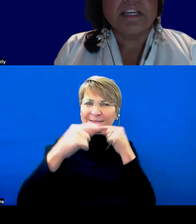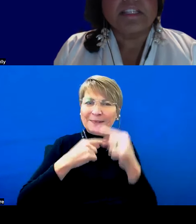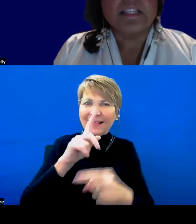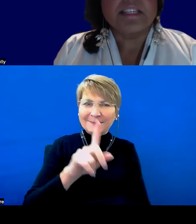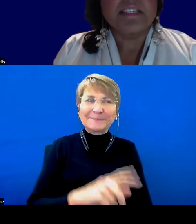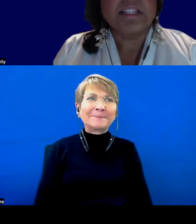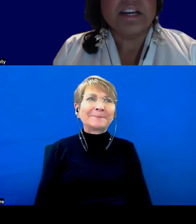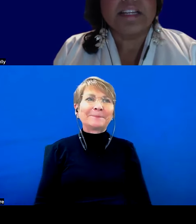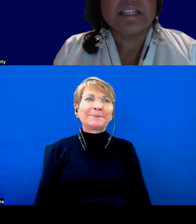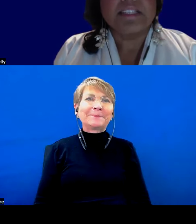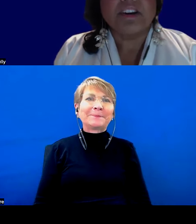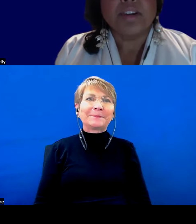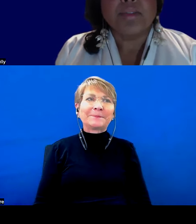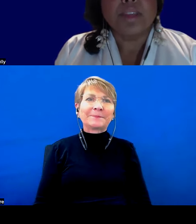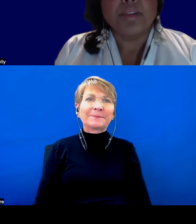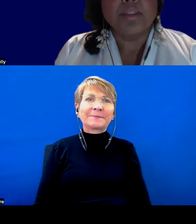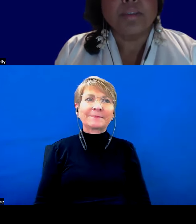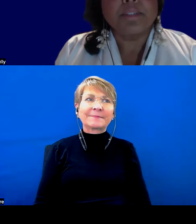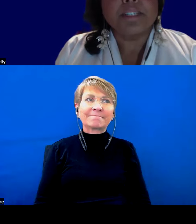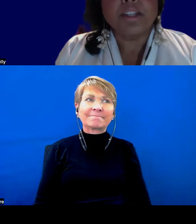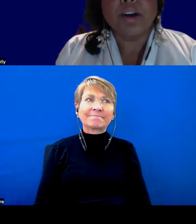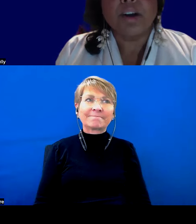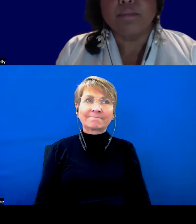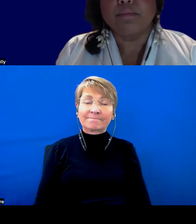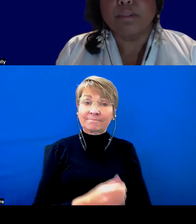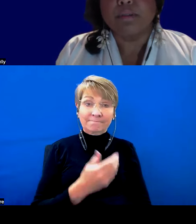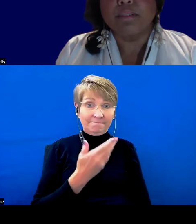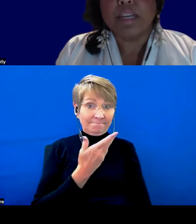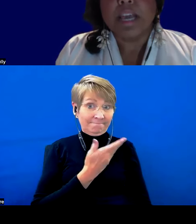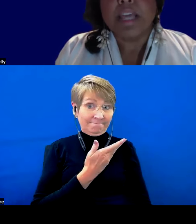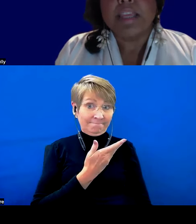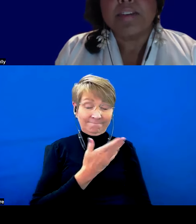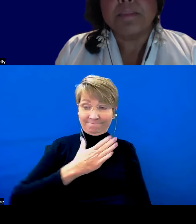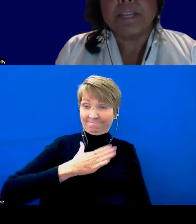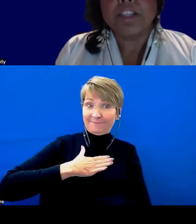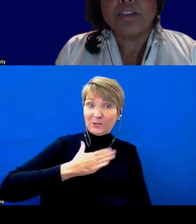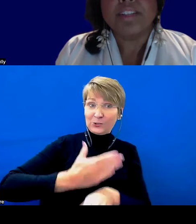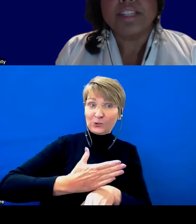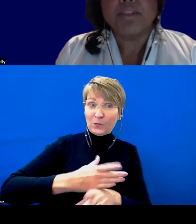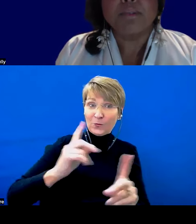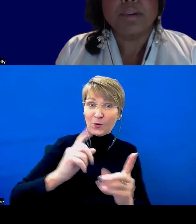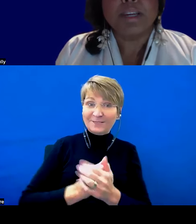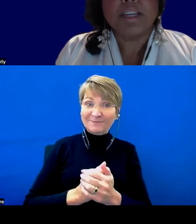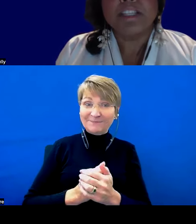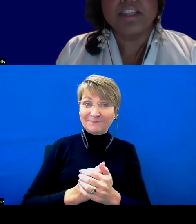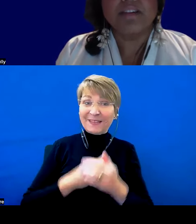So this slide is titled 'The Orthoptist Overall Role'. There is a picture of a little boy to the